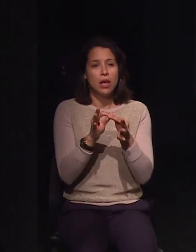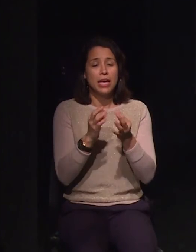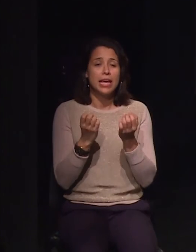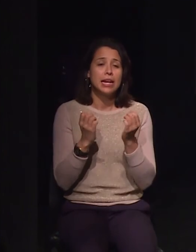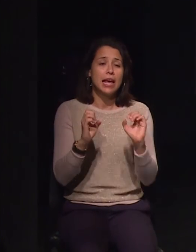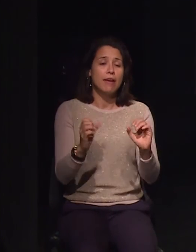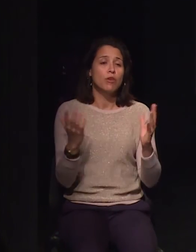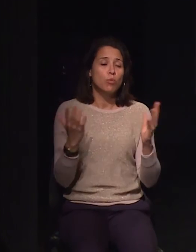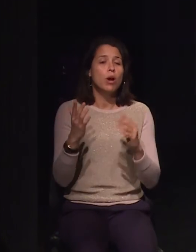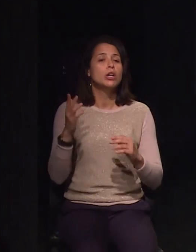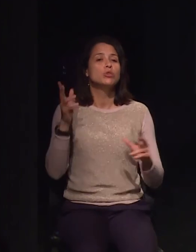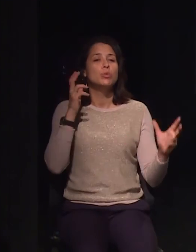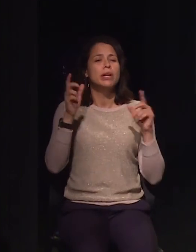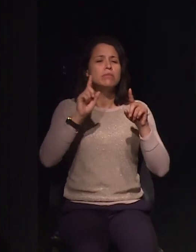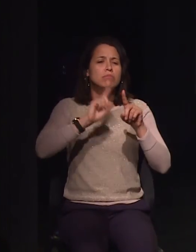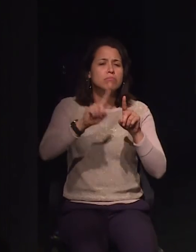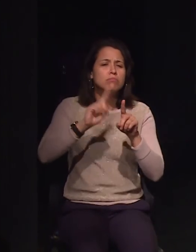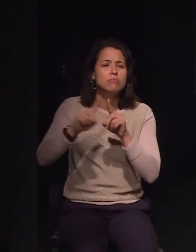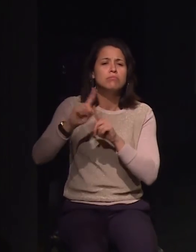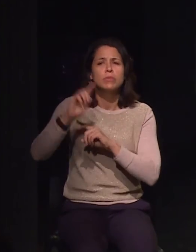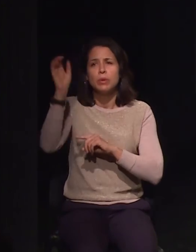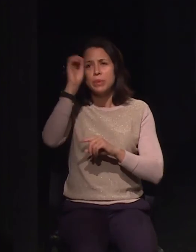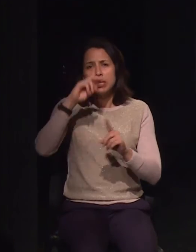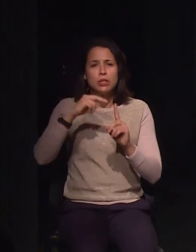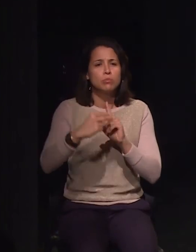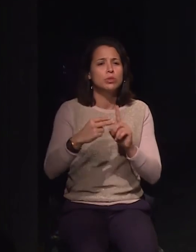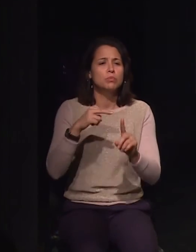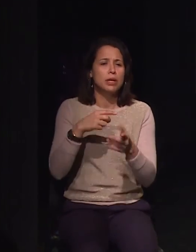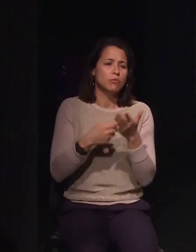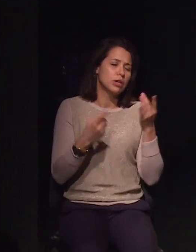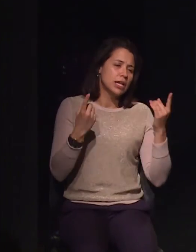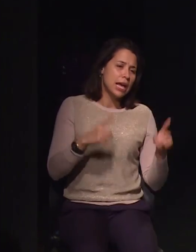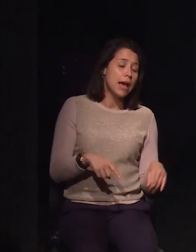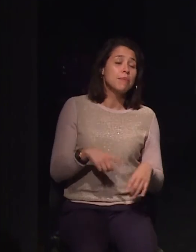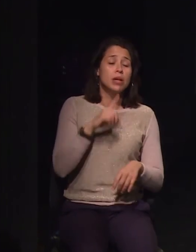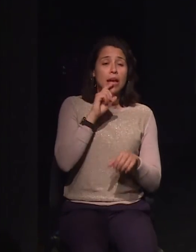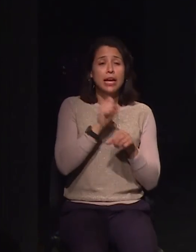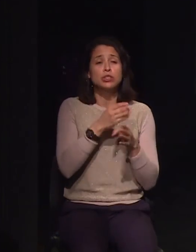He brought it to Baltimore last month, and it’s something that’s a model of a way